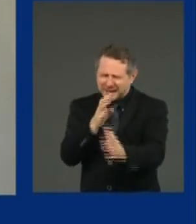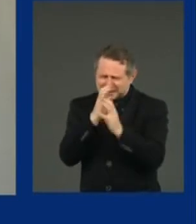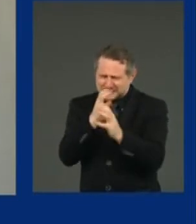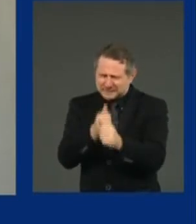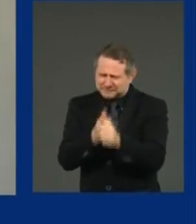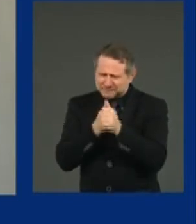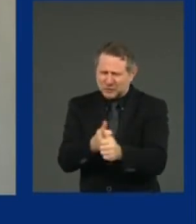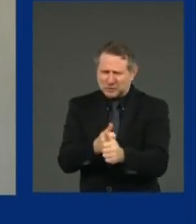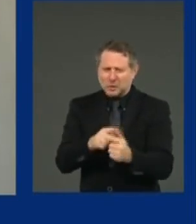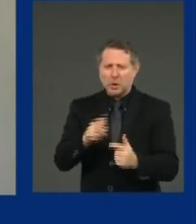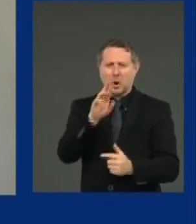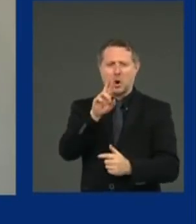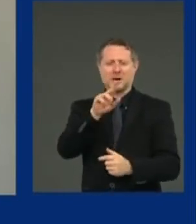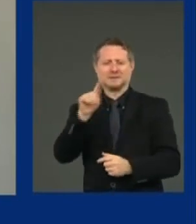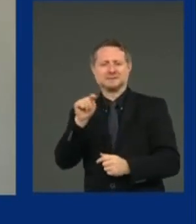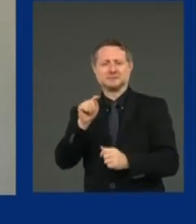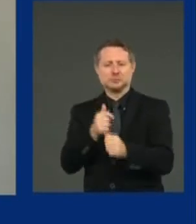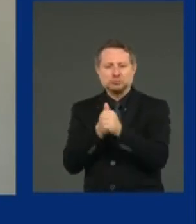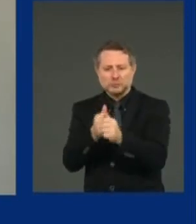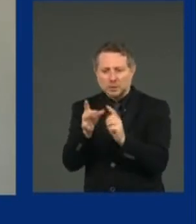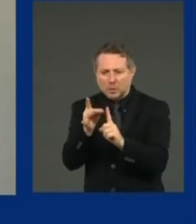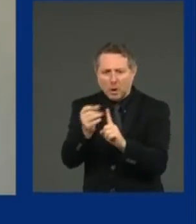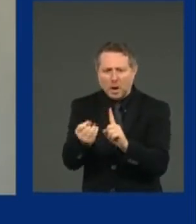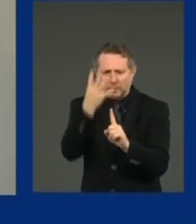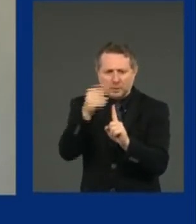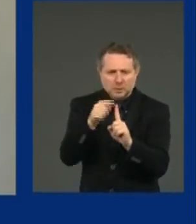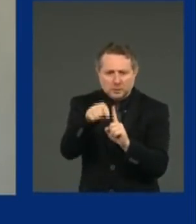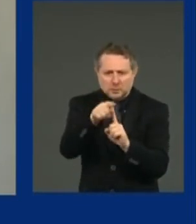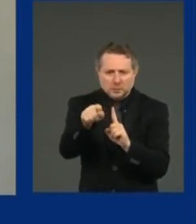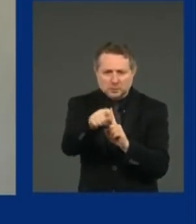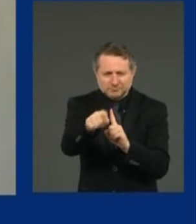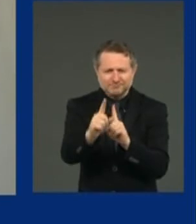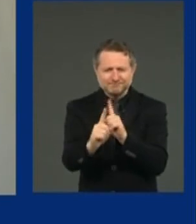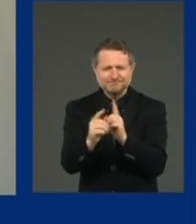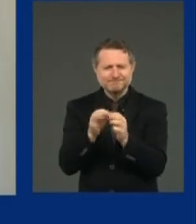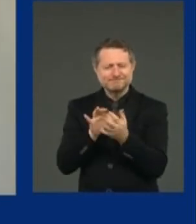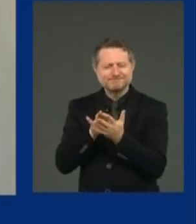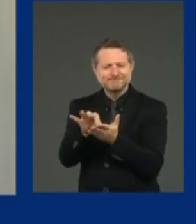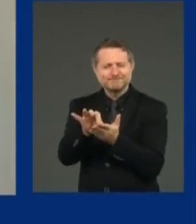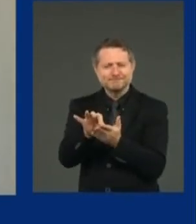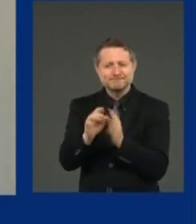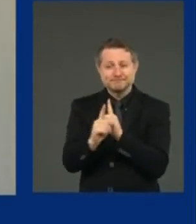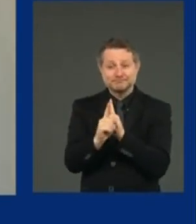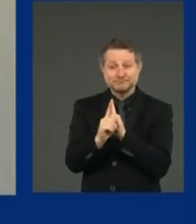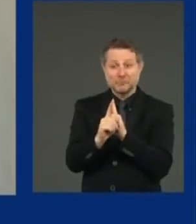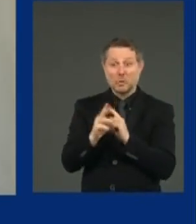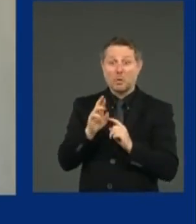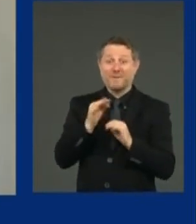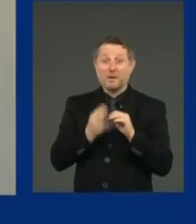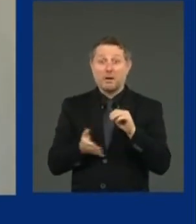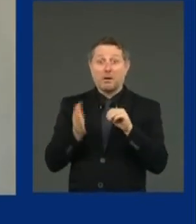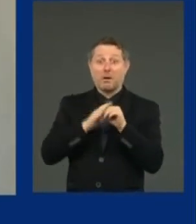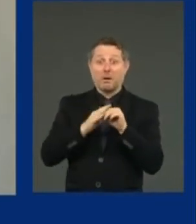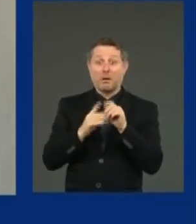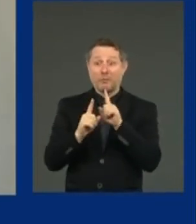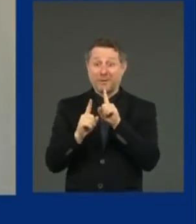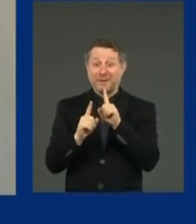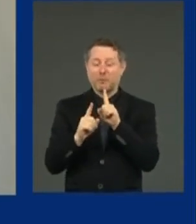OUR TEAM IS FOCUSED ON RIGOROUS MODELING TO TRACK THIS AS WELL. THE REPRODUCTION NUMBER OF THE